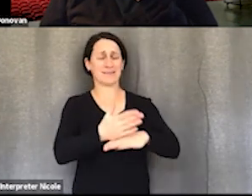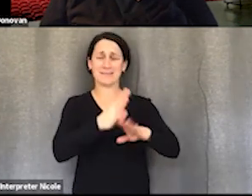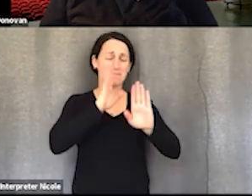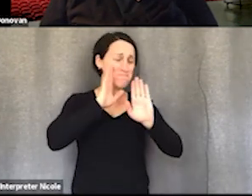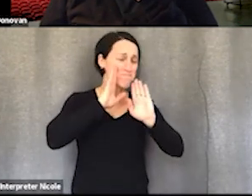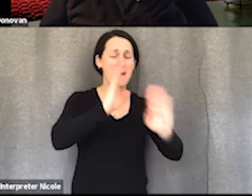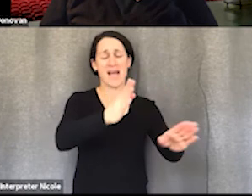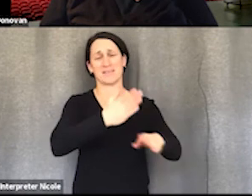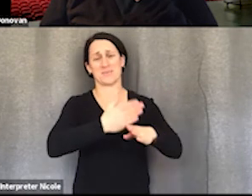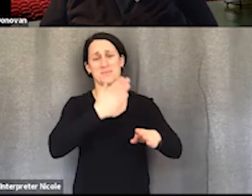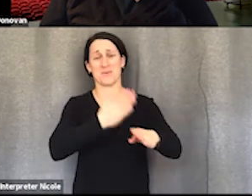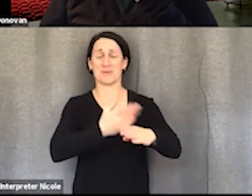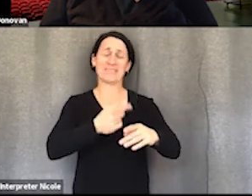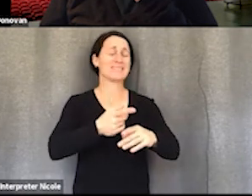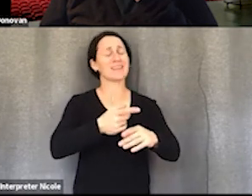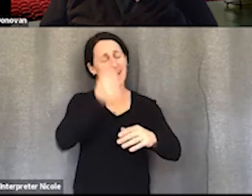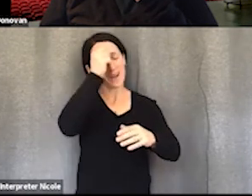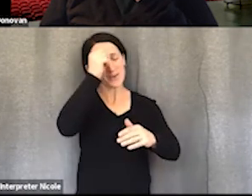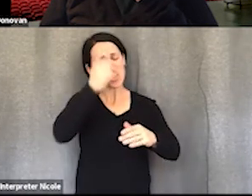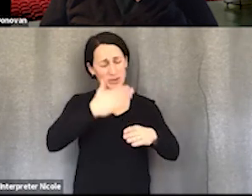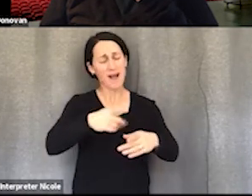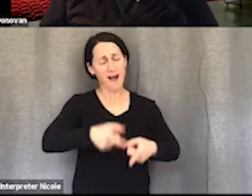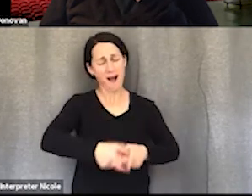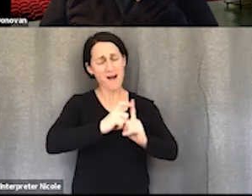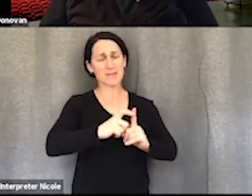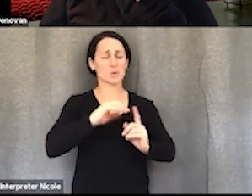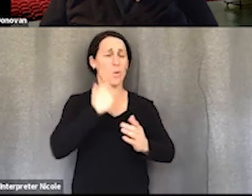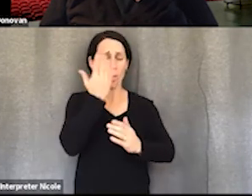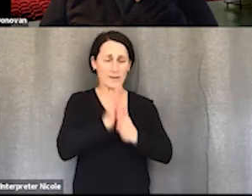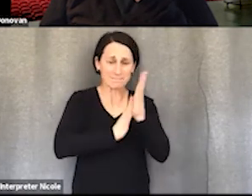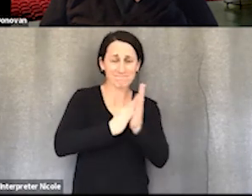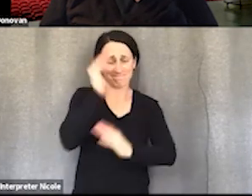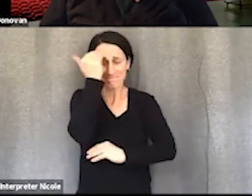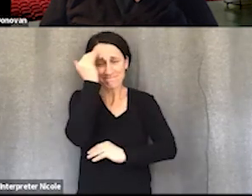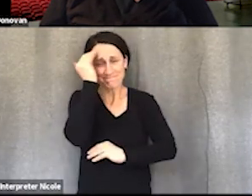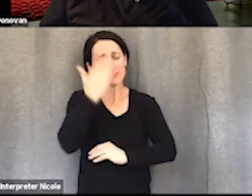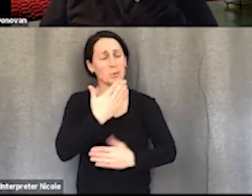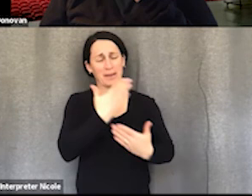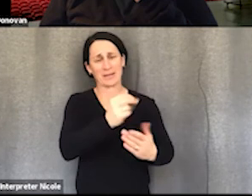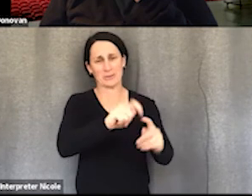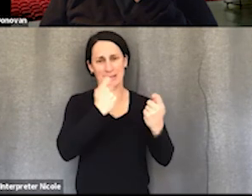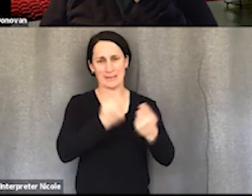keep going so please thank your teams for all of the work they are doing. Reviewing ventilation, if that is